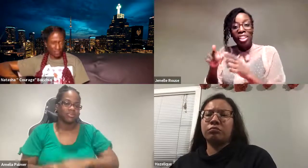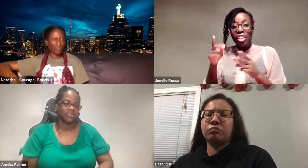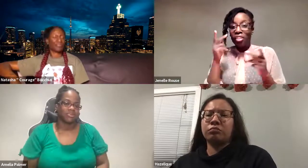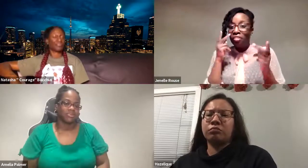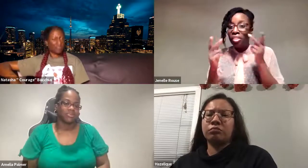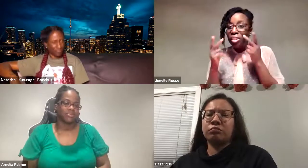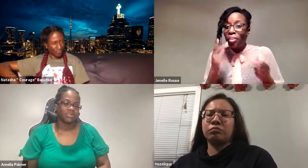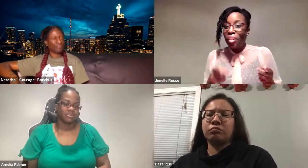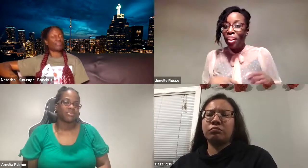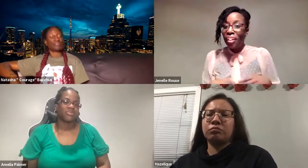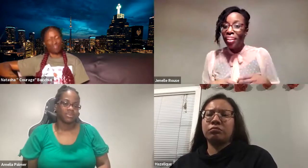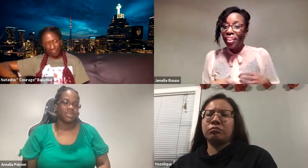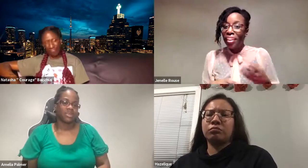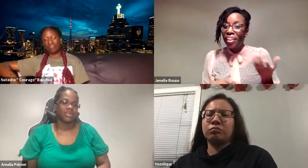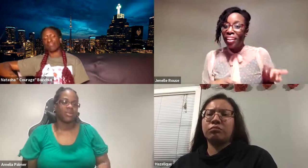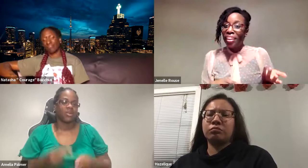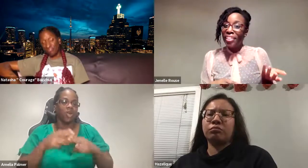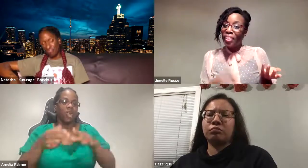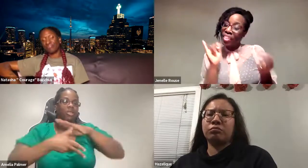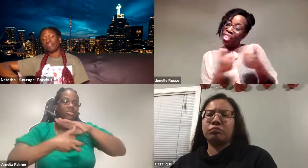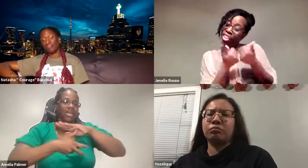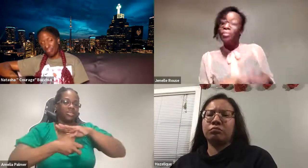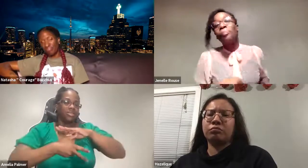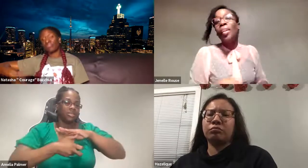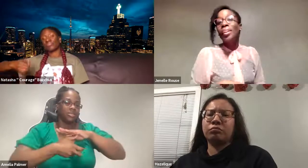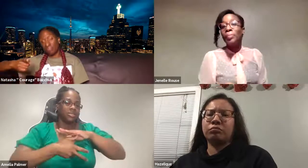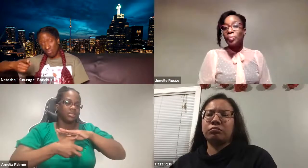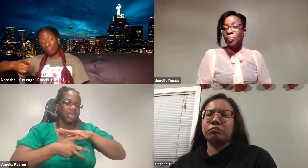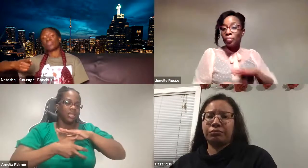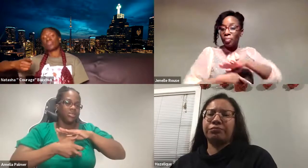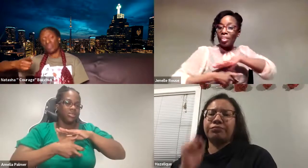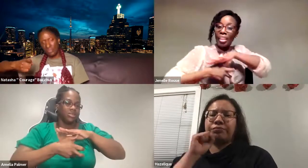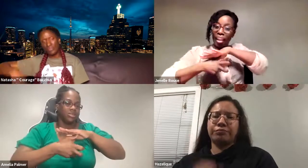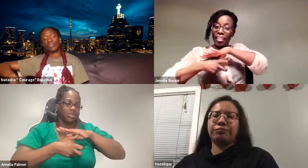asl or sign language so the word "visual" i'm challenging you guys on that usage of that term